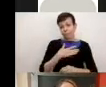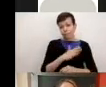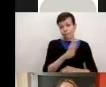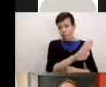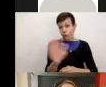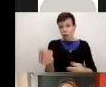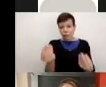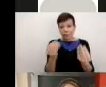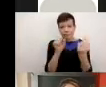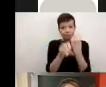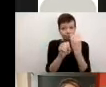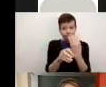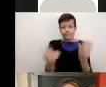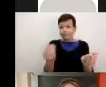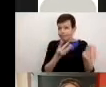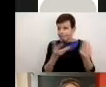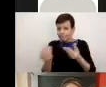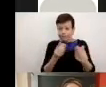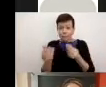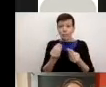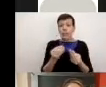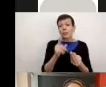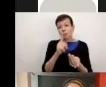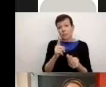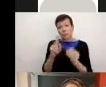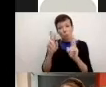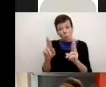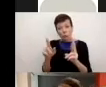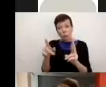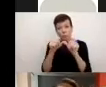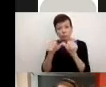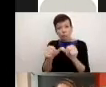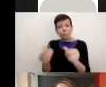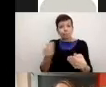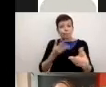And we continue to welcome feedback about the ways in which we collect and utilize it.